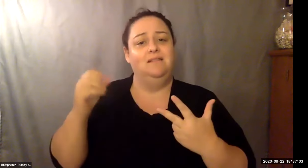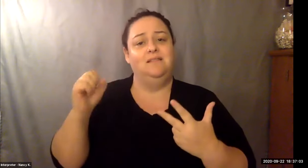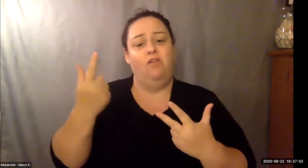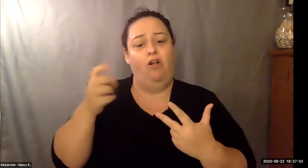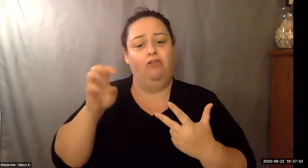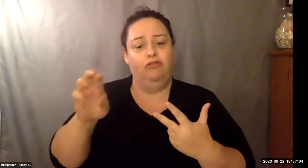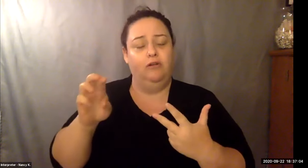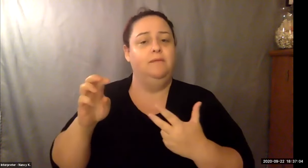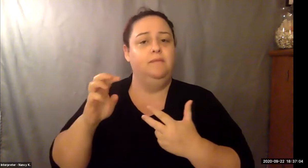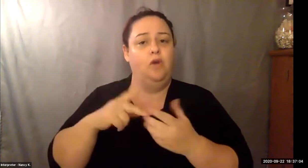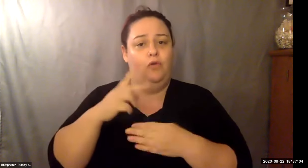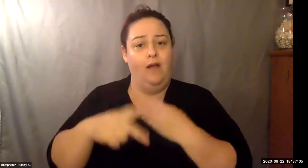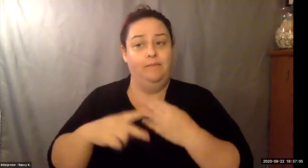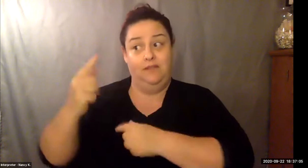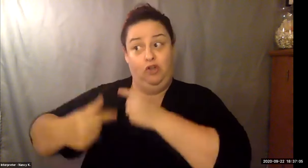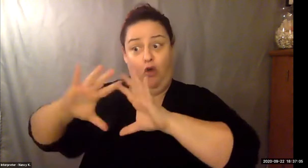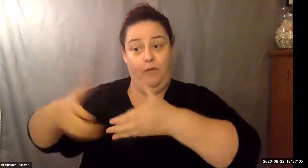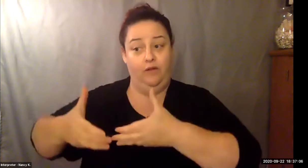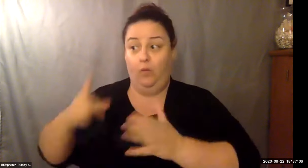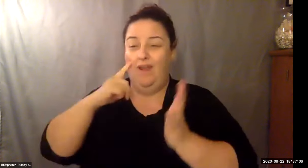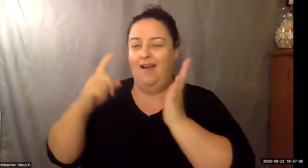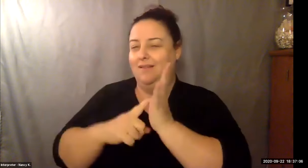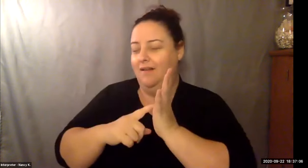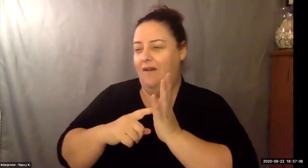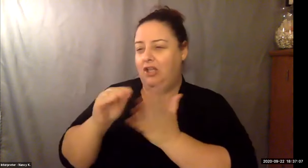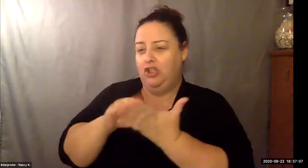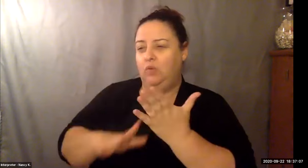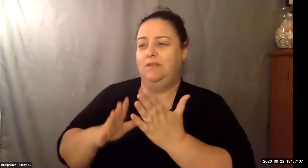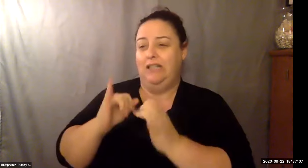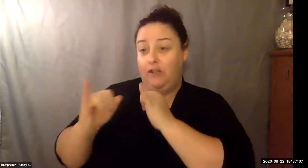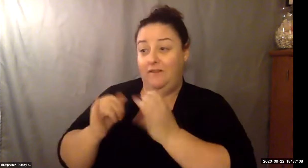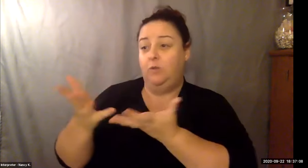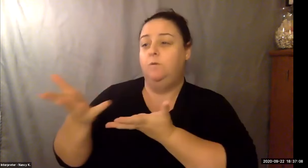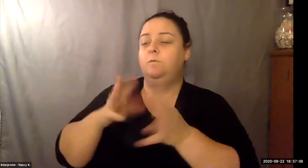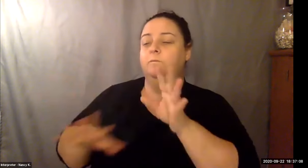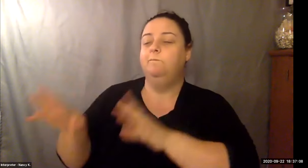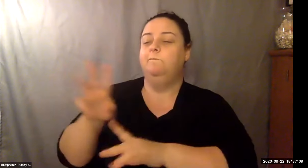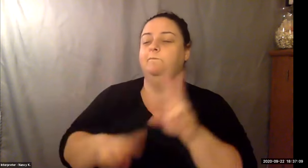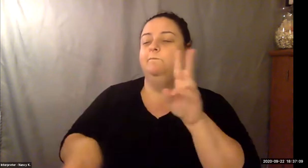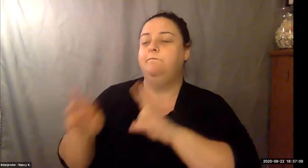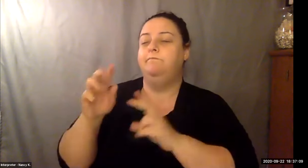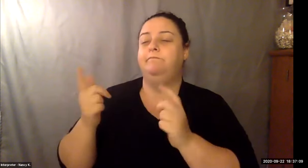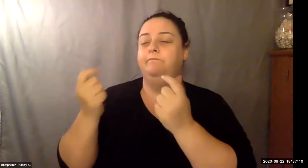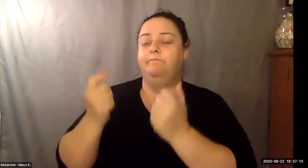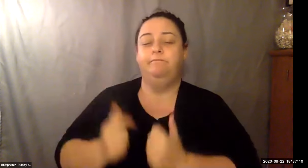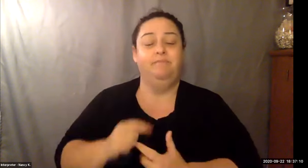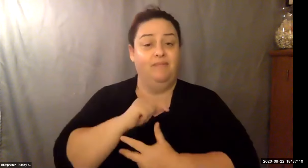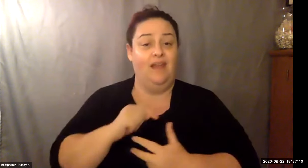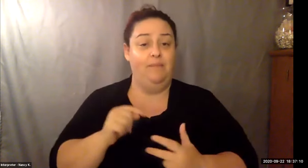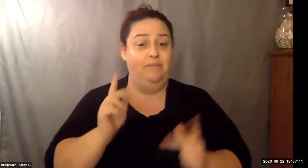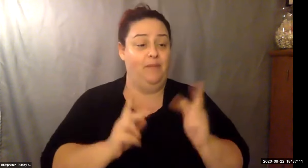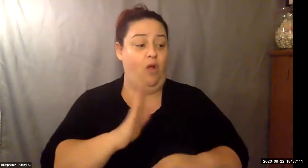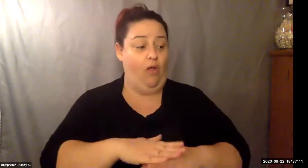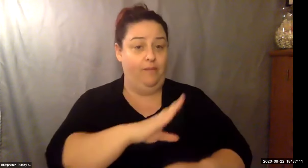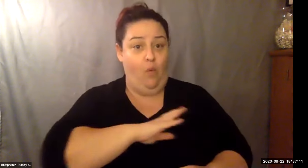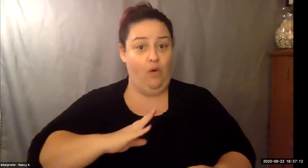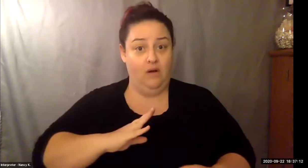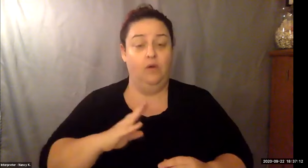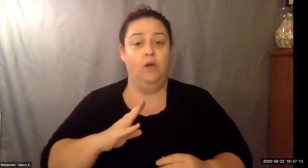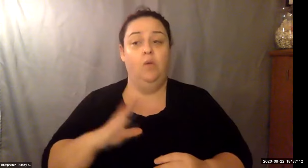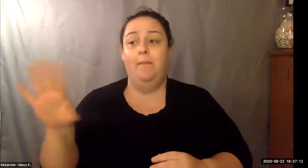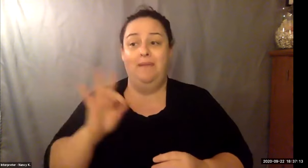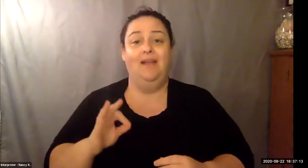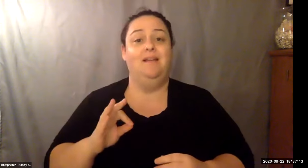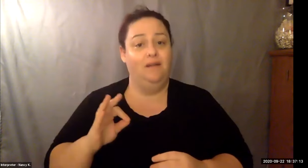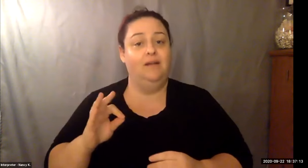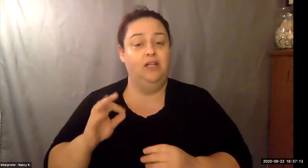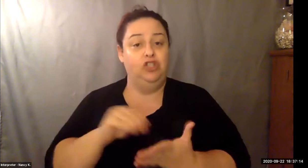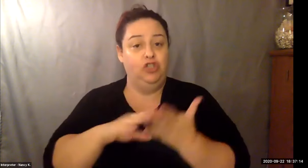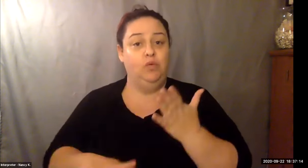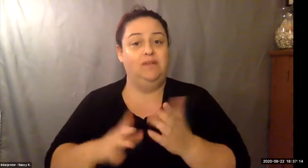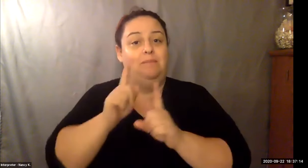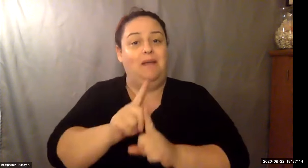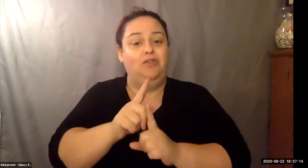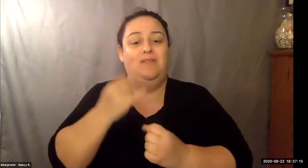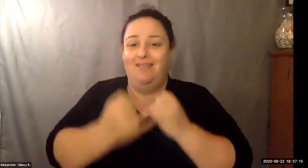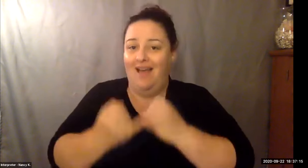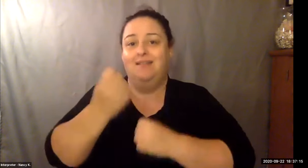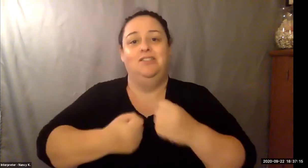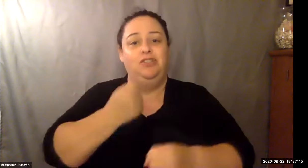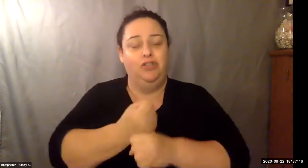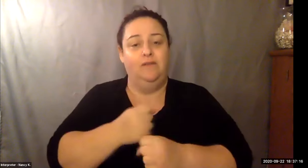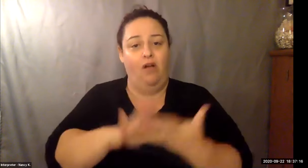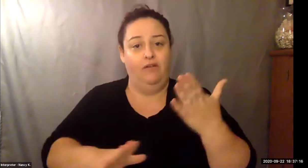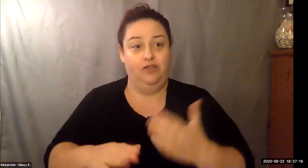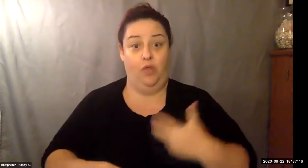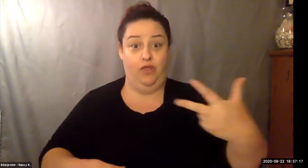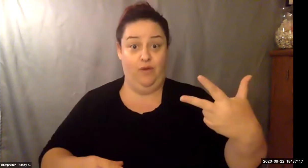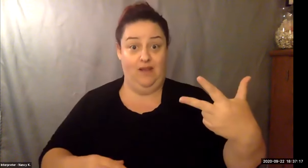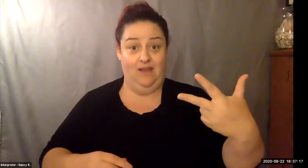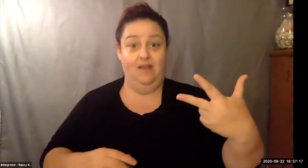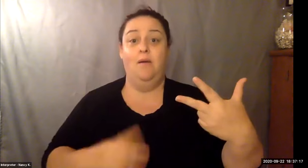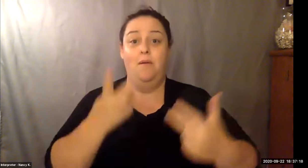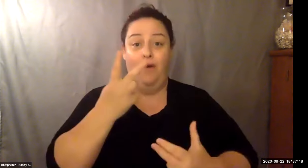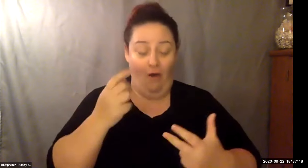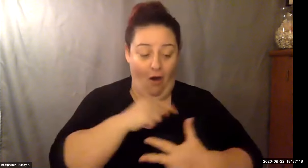Keith Wolling: And I would say to everybody who would like this $200 bill everybody hopefully would raise their hands and I would like that. So I'm going to go and give this to you. One of you, but first let me do this I proceed to crumble up to the $200 bill. Then I asked who still wants it.